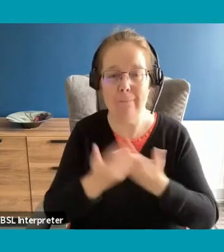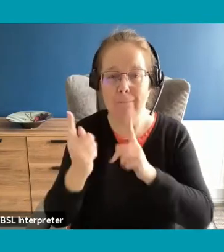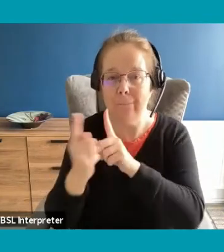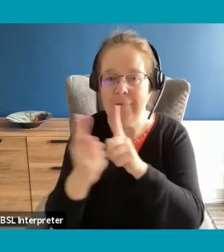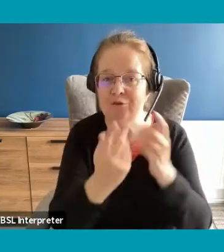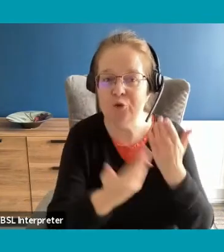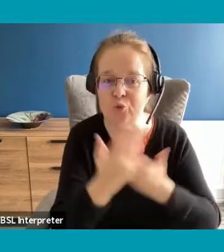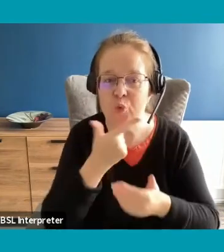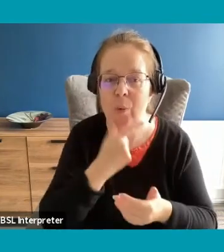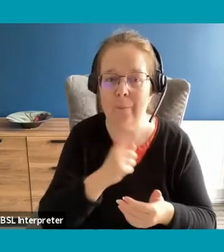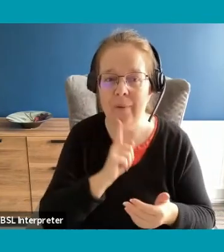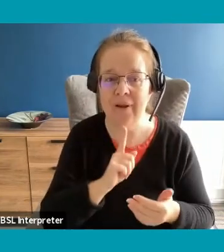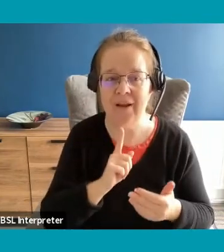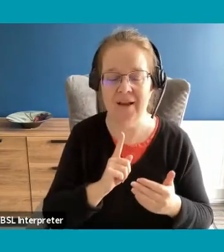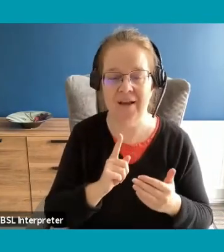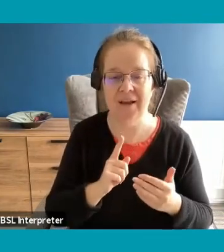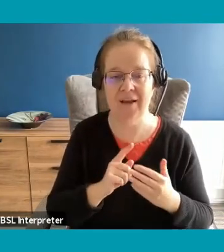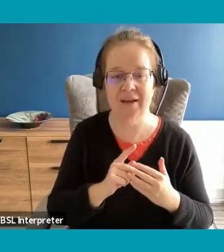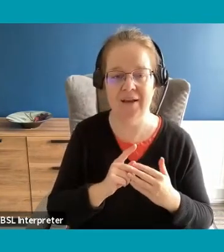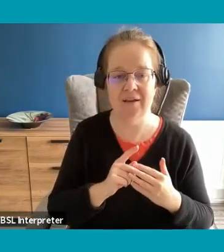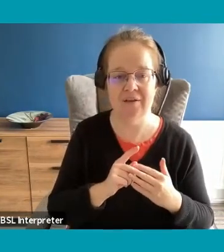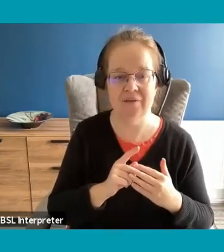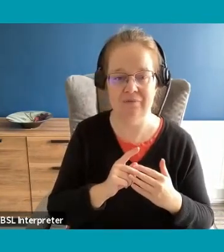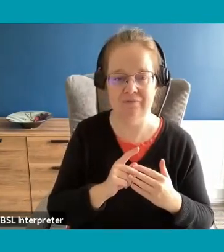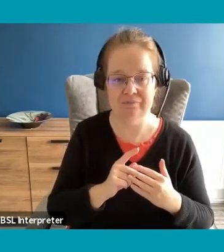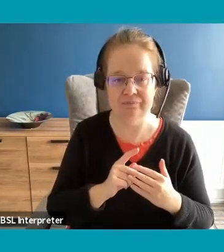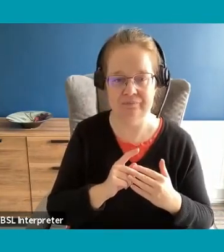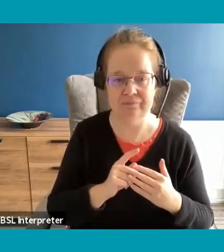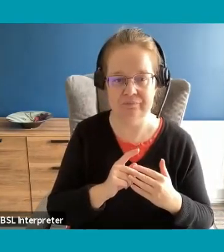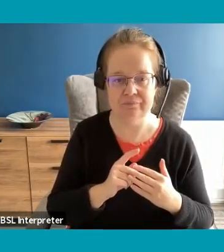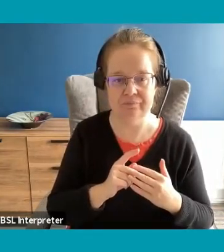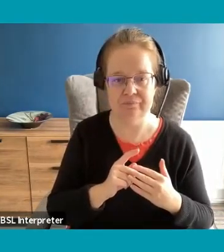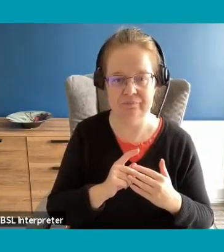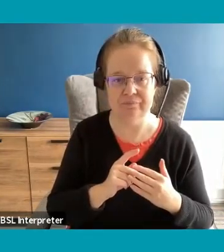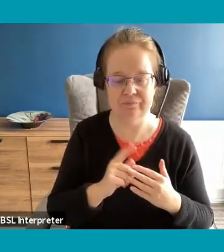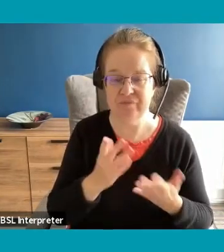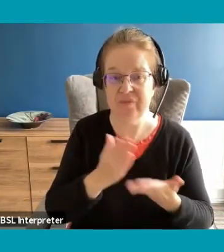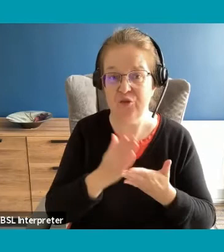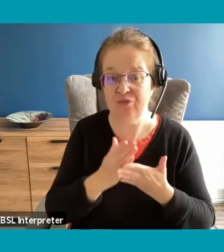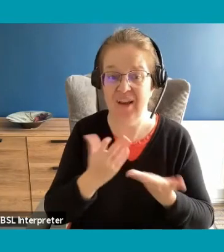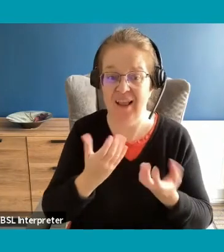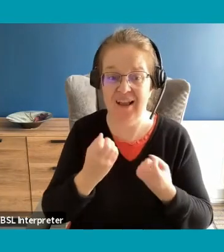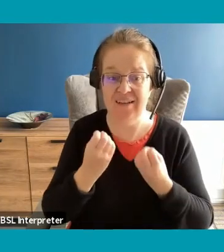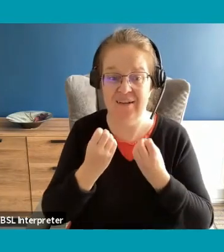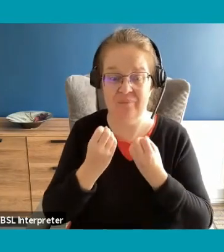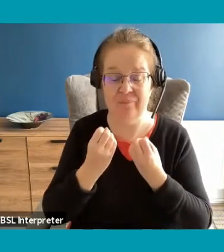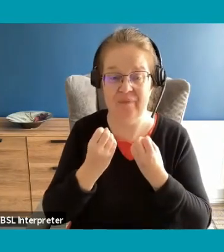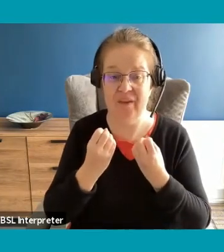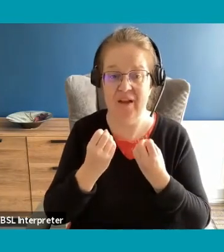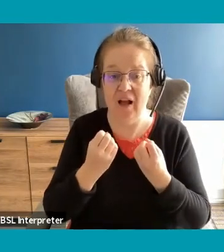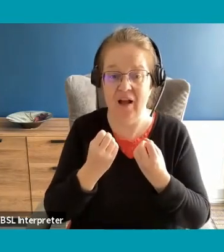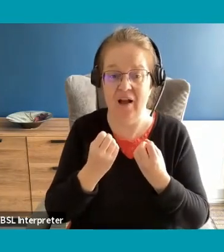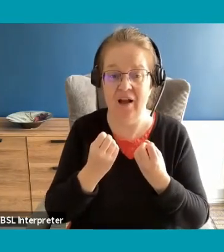It's actually just being a great, wonderful work to be honest. So, and there's